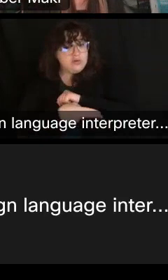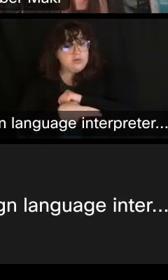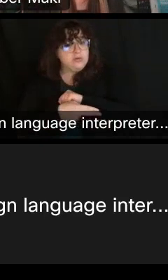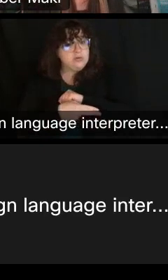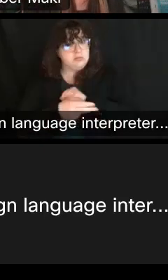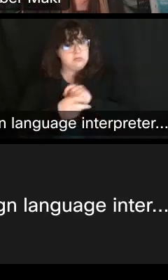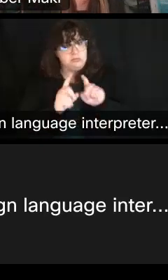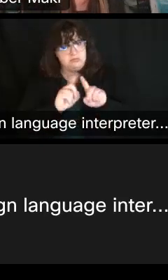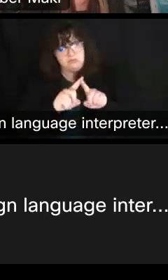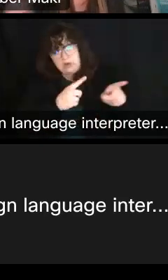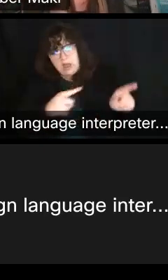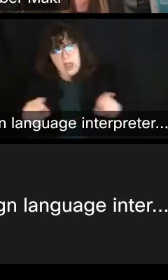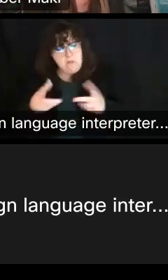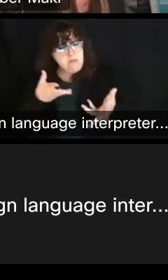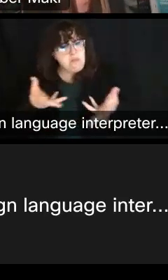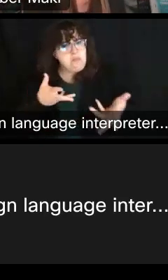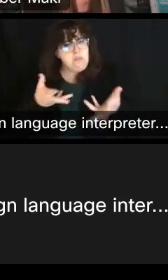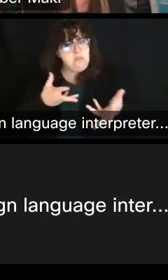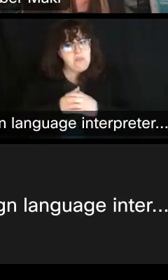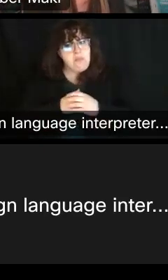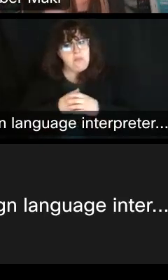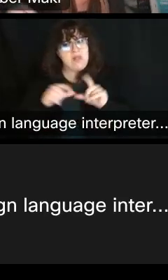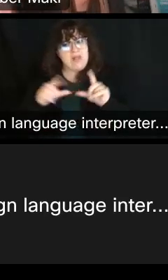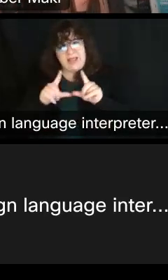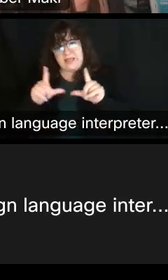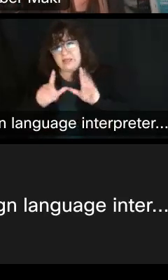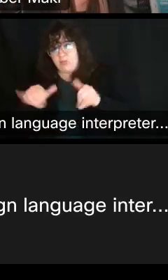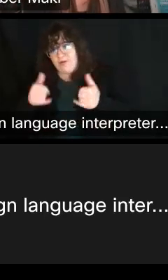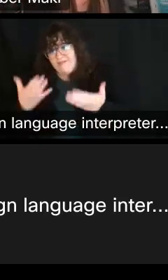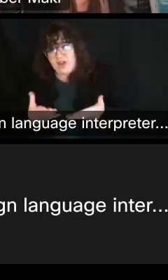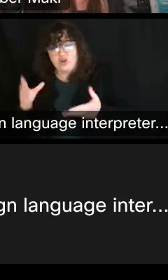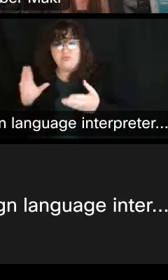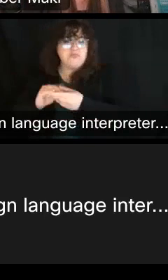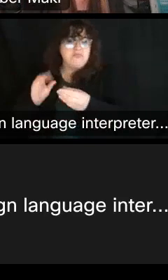the provider, the licensed 245D providers kind of talking about those things, they haven't done it